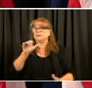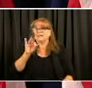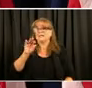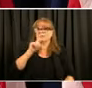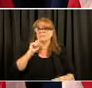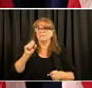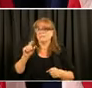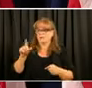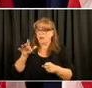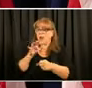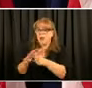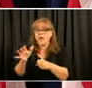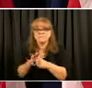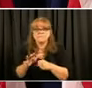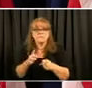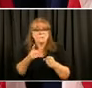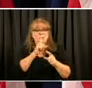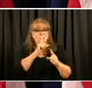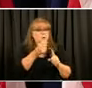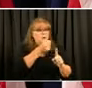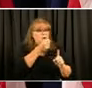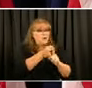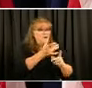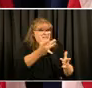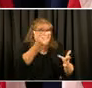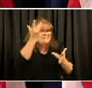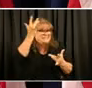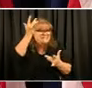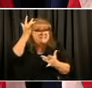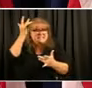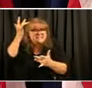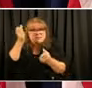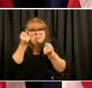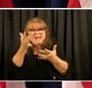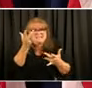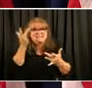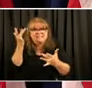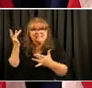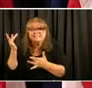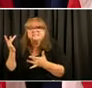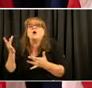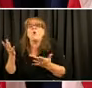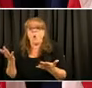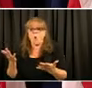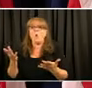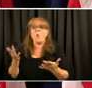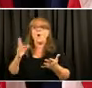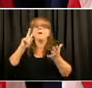if not all the students would attend online for a period of time but i know that we rely closely on